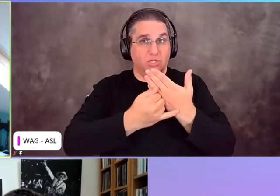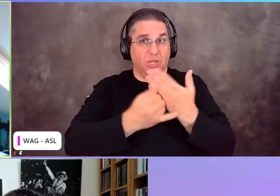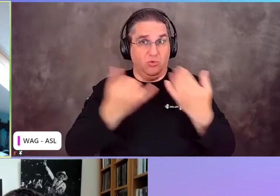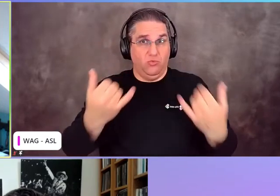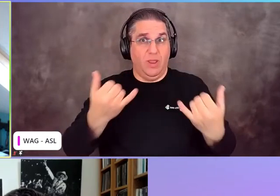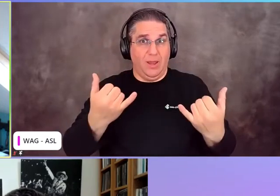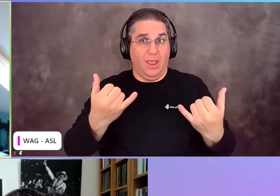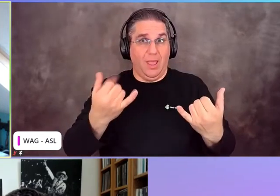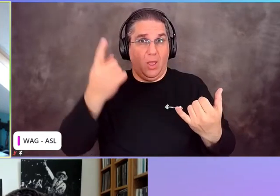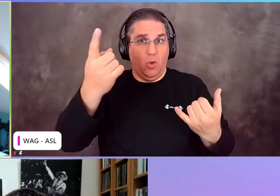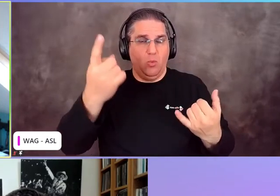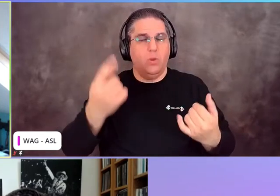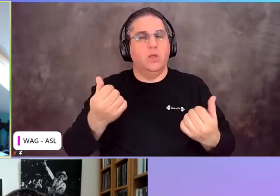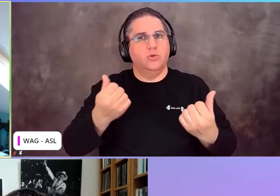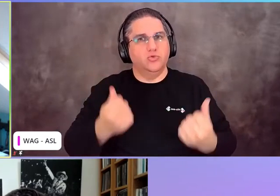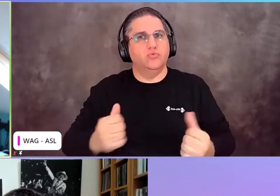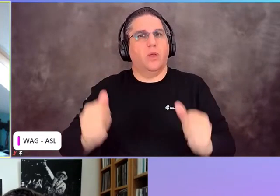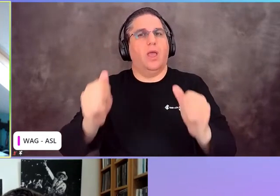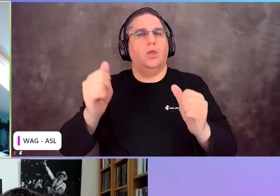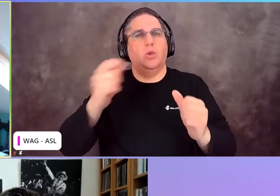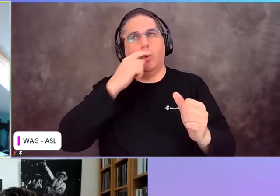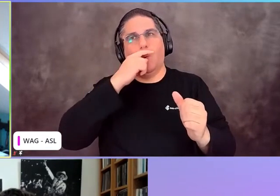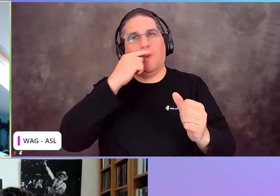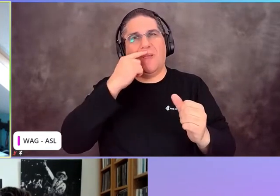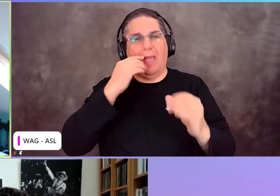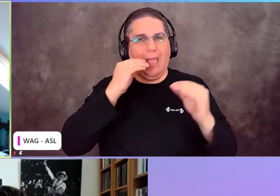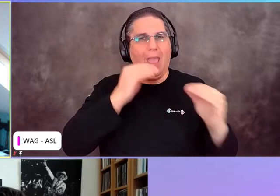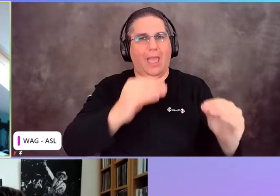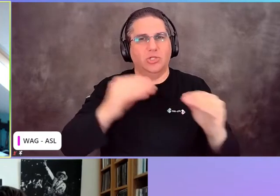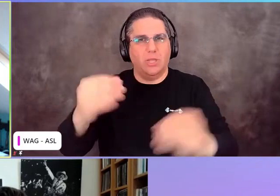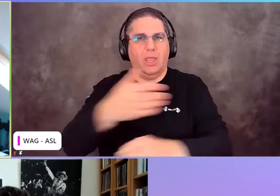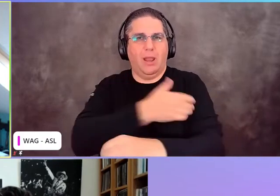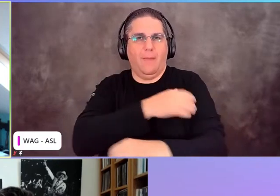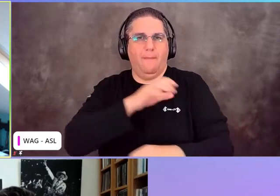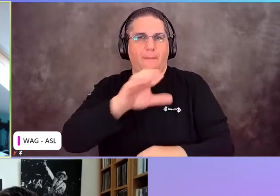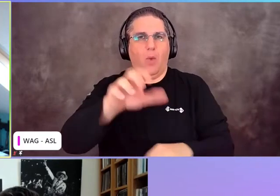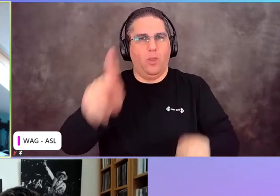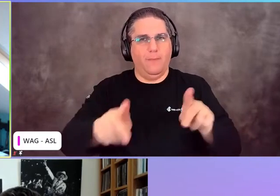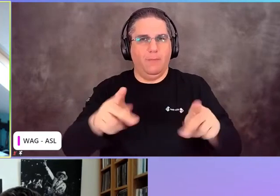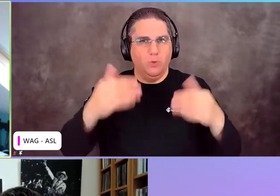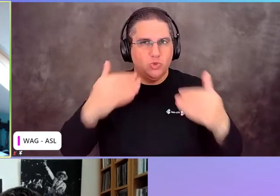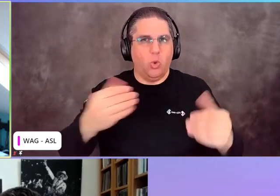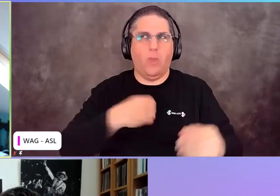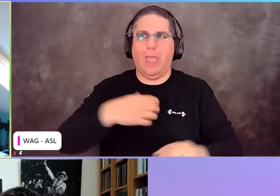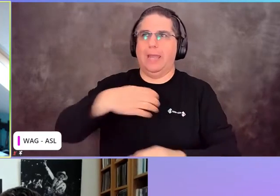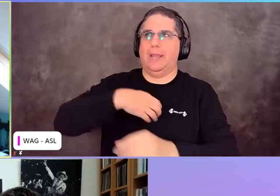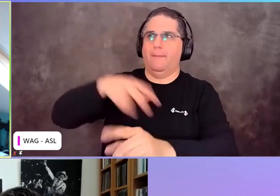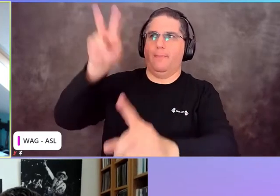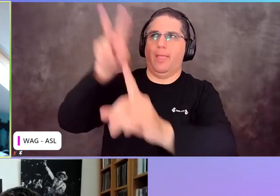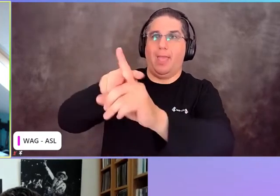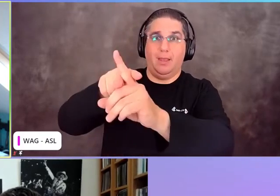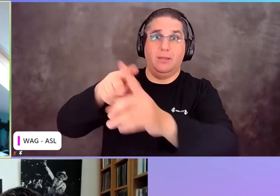to be worked on with the disability persons organizations. I know the European project, for example